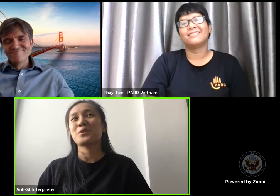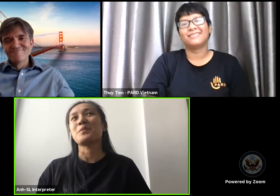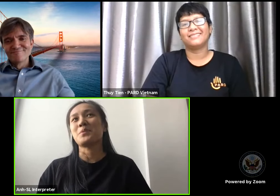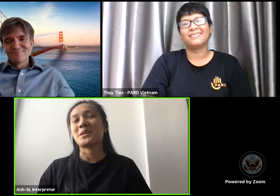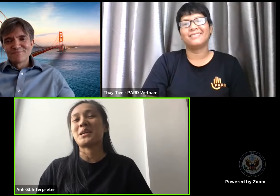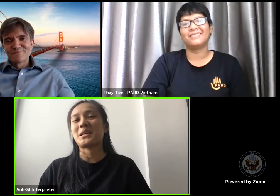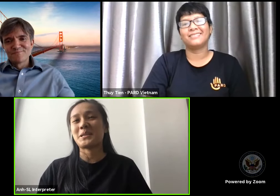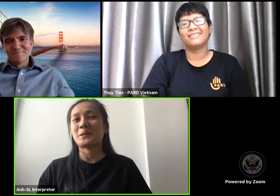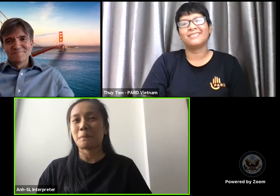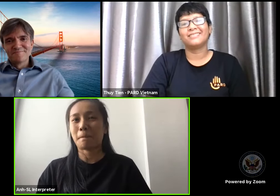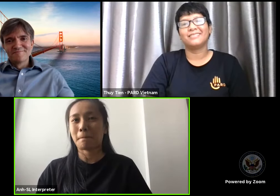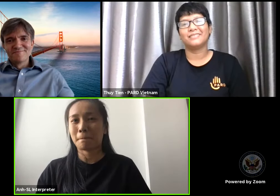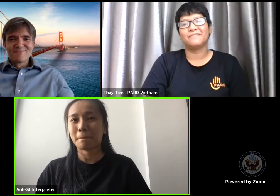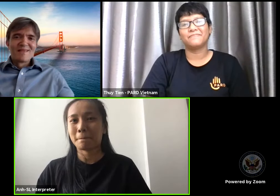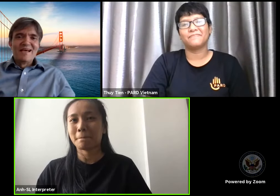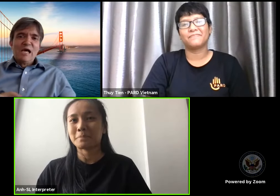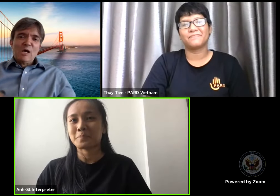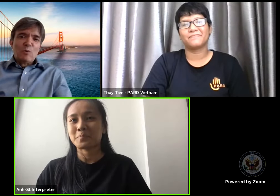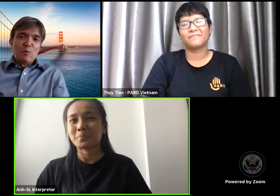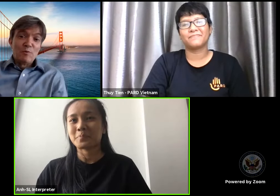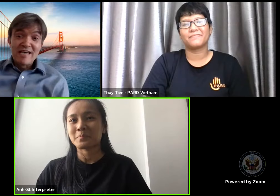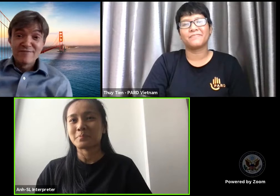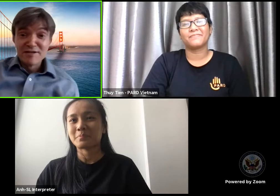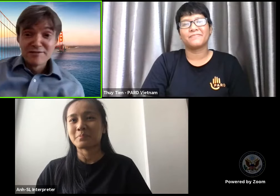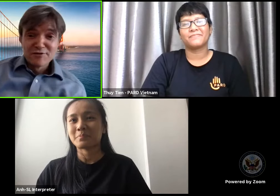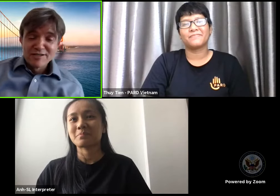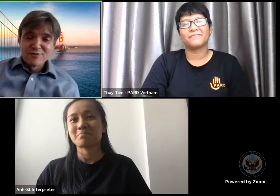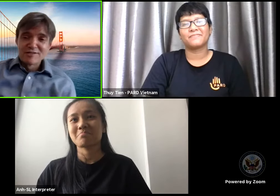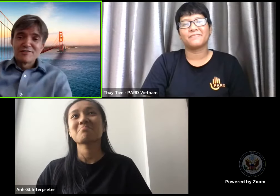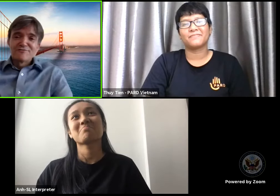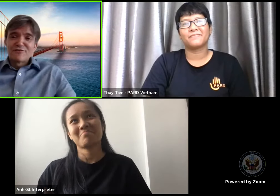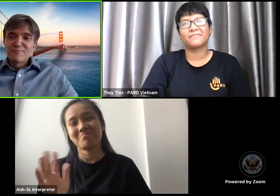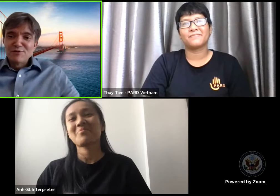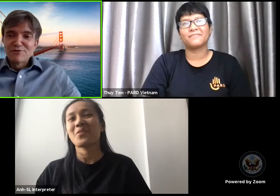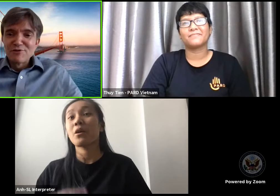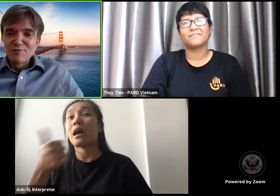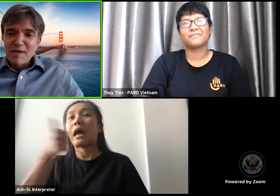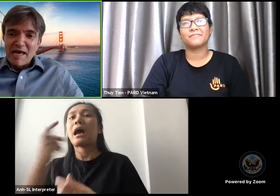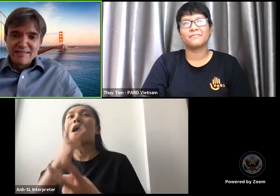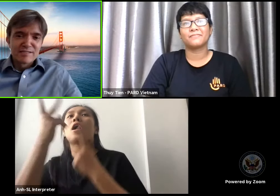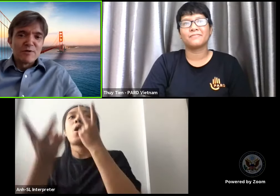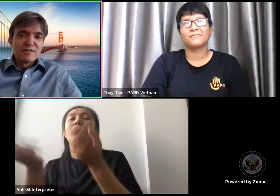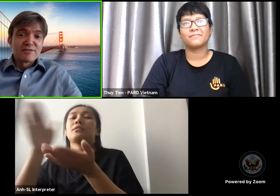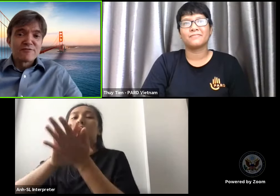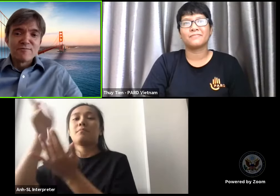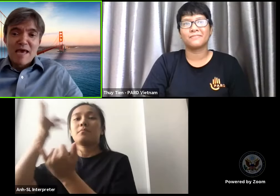we communicate. [Jason] Well, we have another great question from YouTube and this one is from